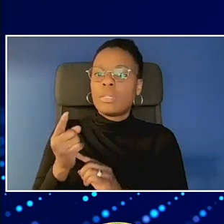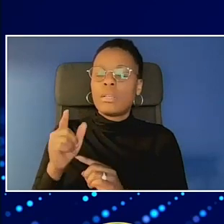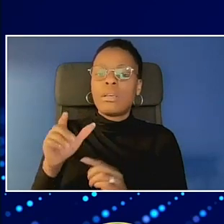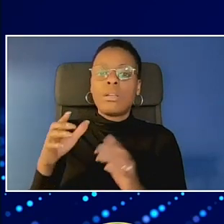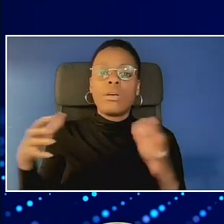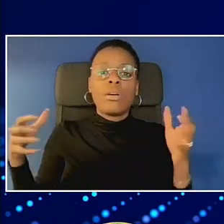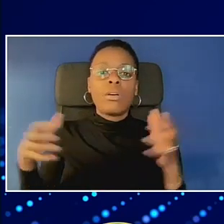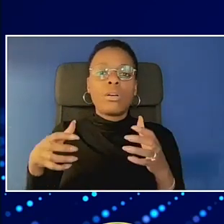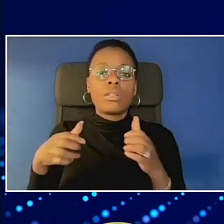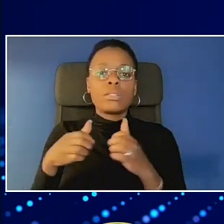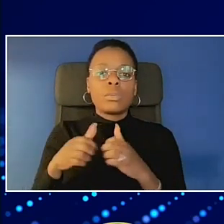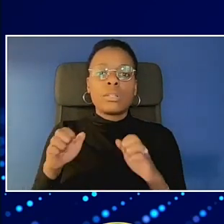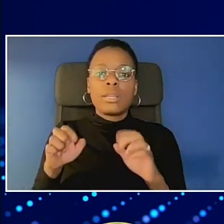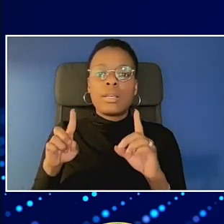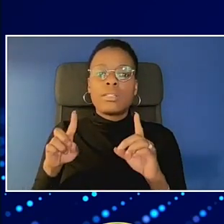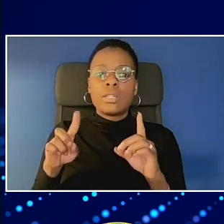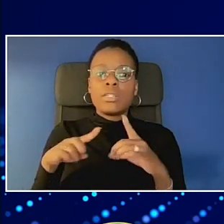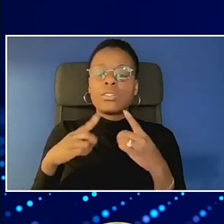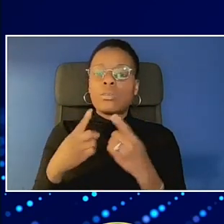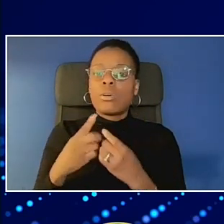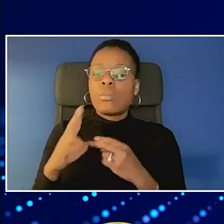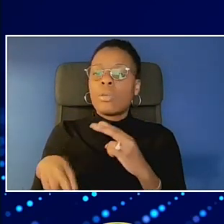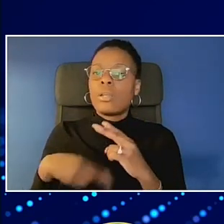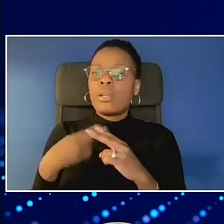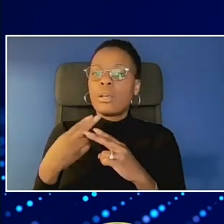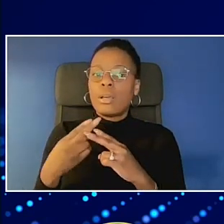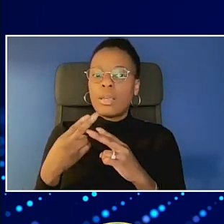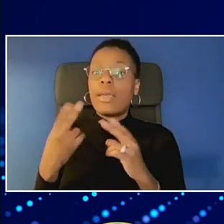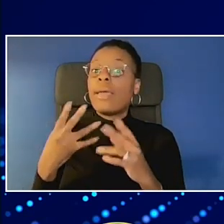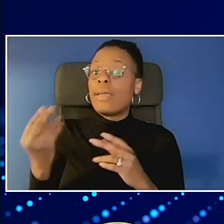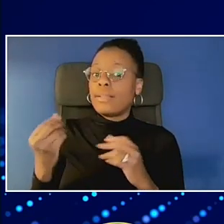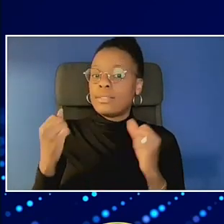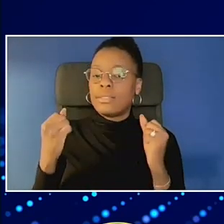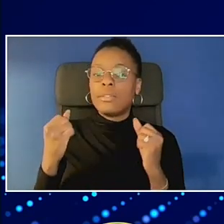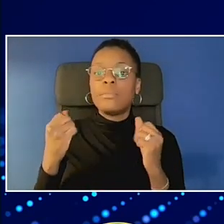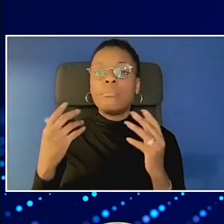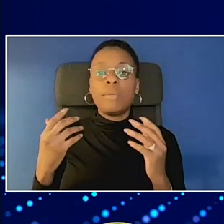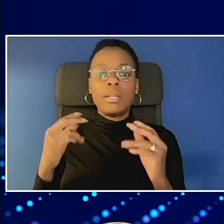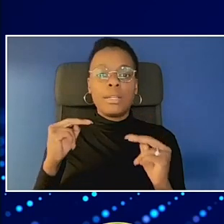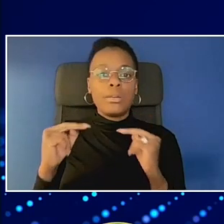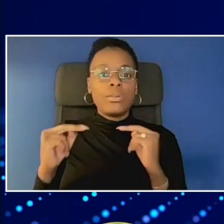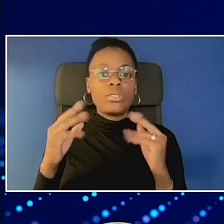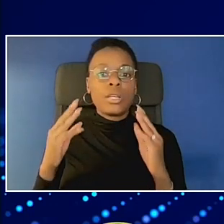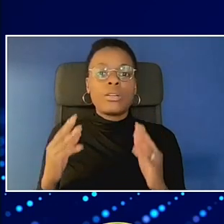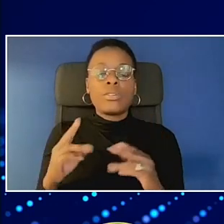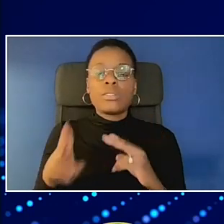Department and a number of negotiators around applicable state laws and education